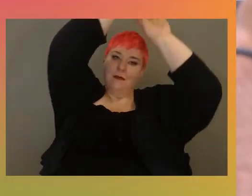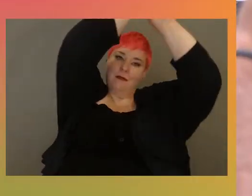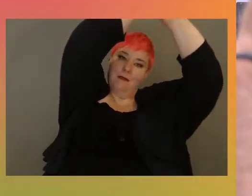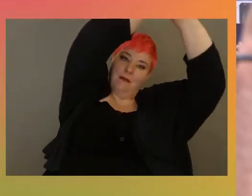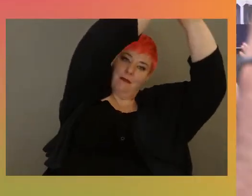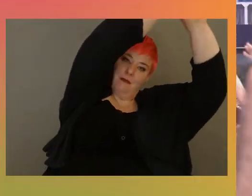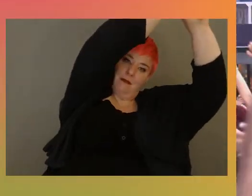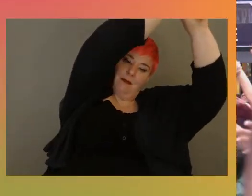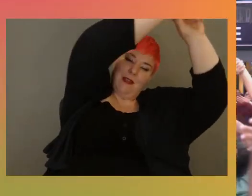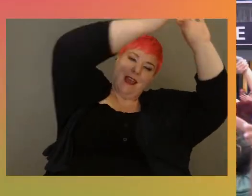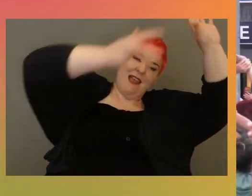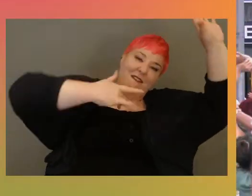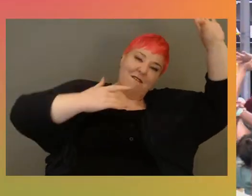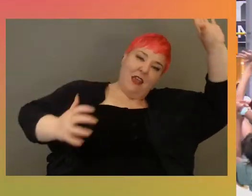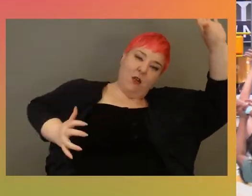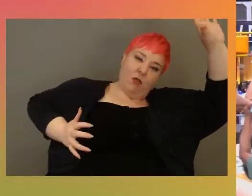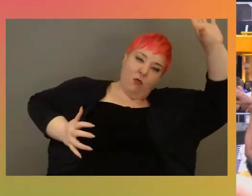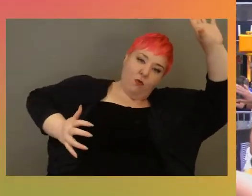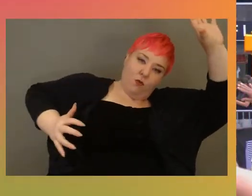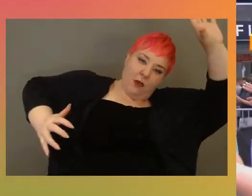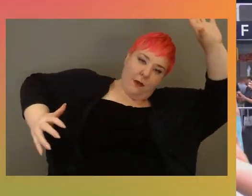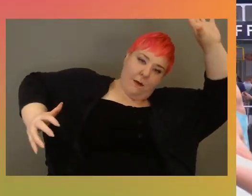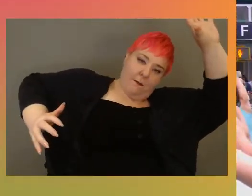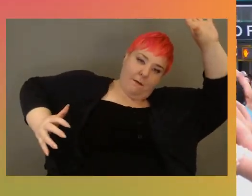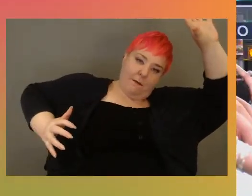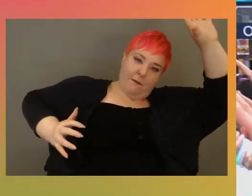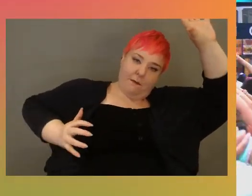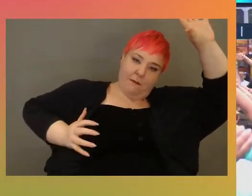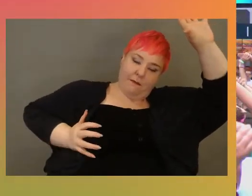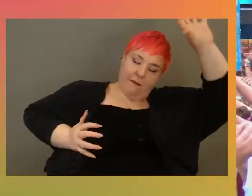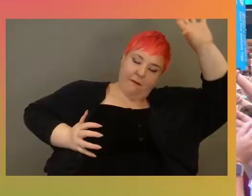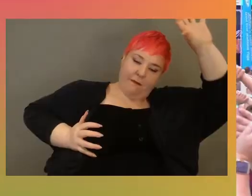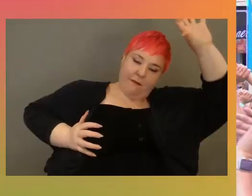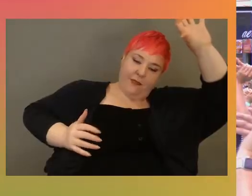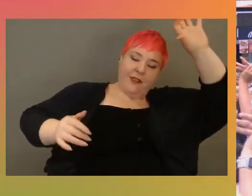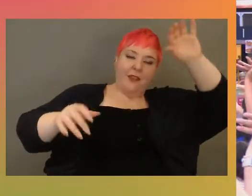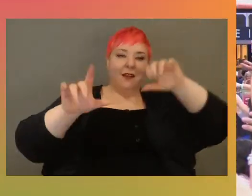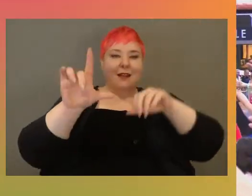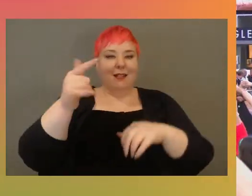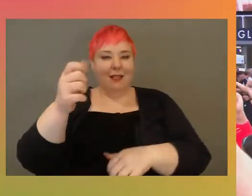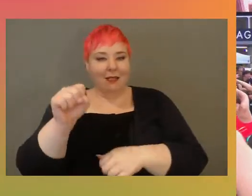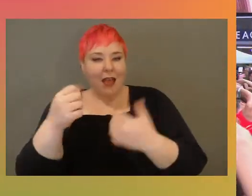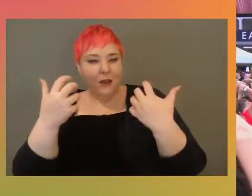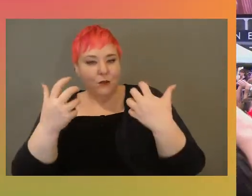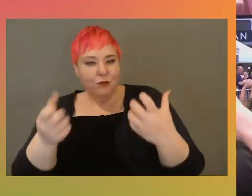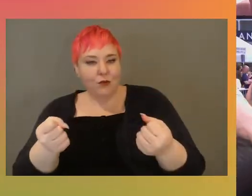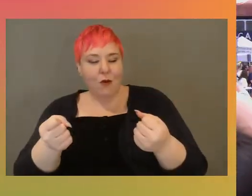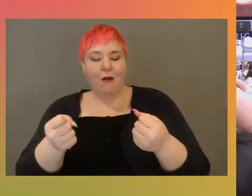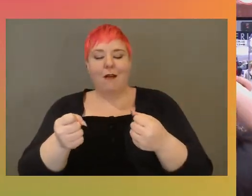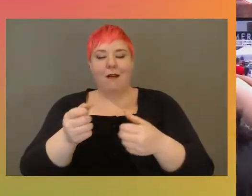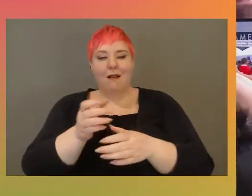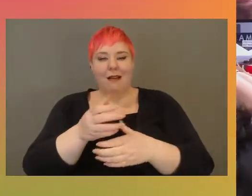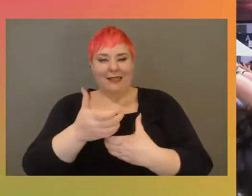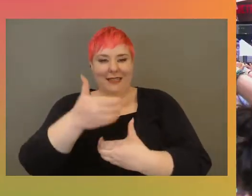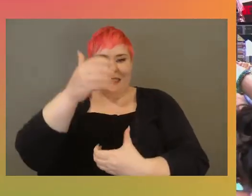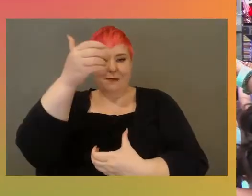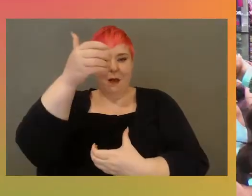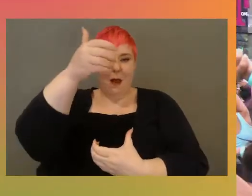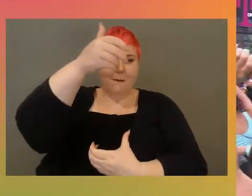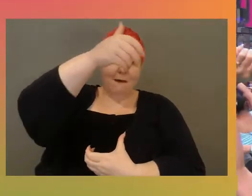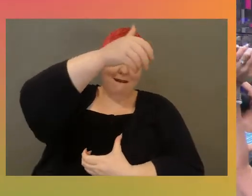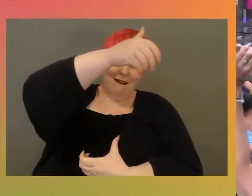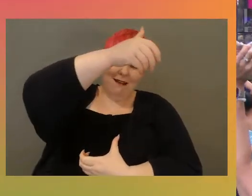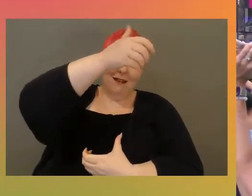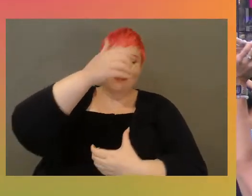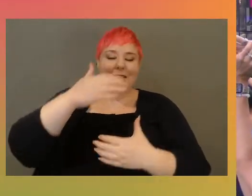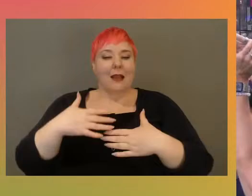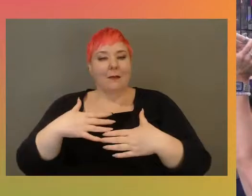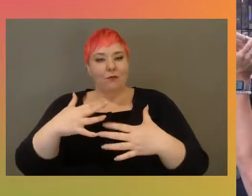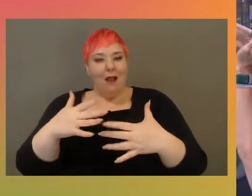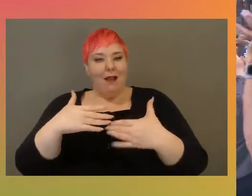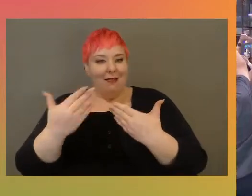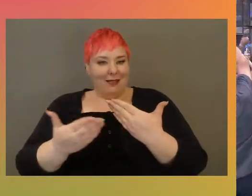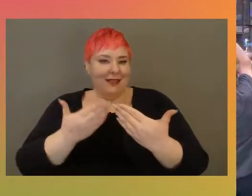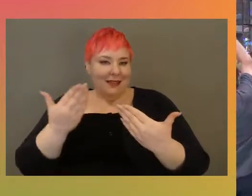THROUGH YOUR RIGHT WRIST.